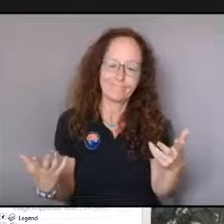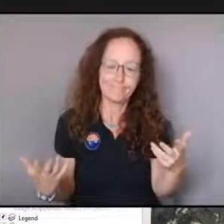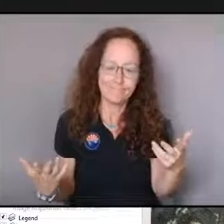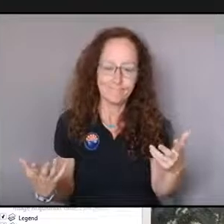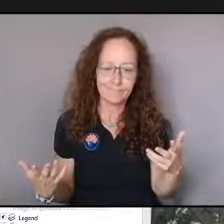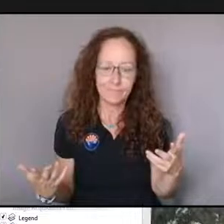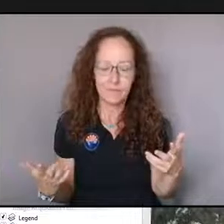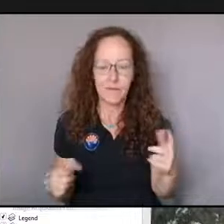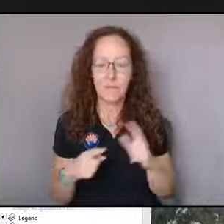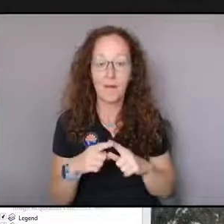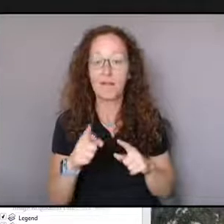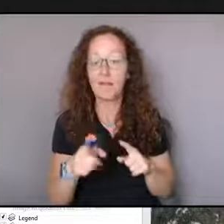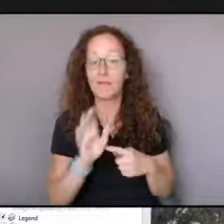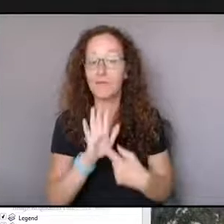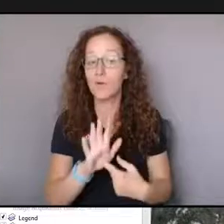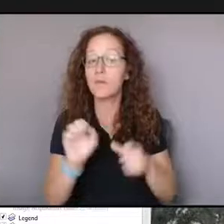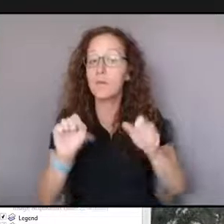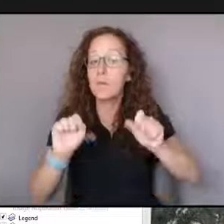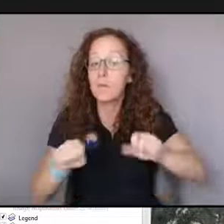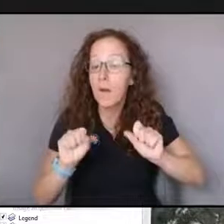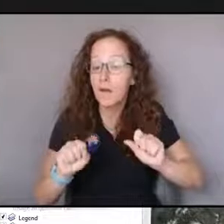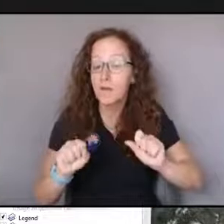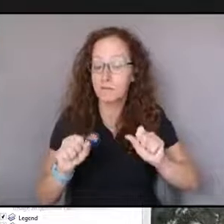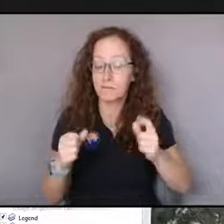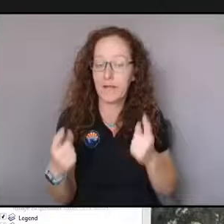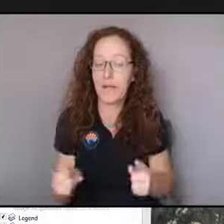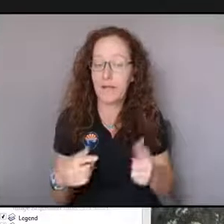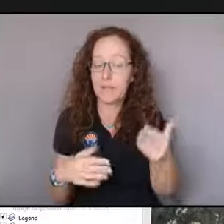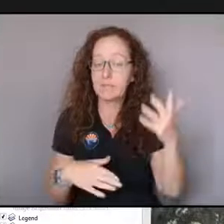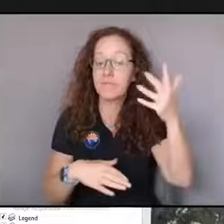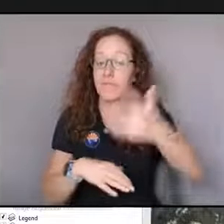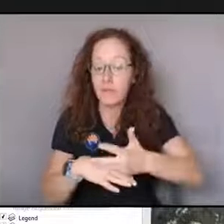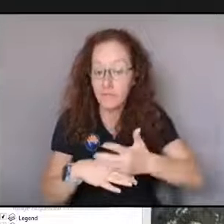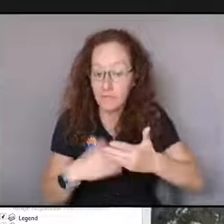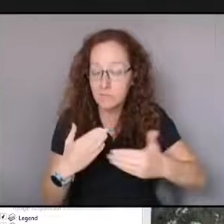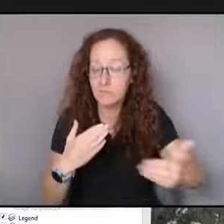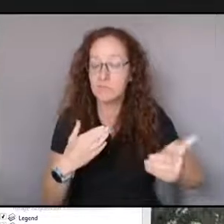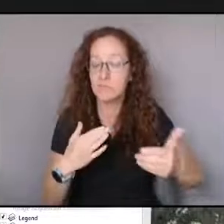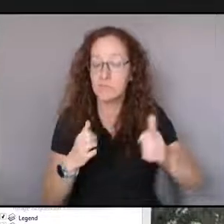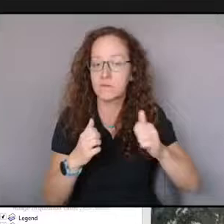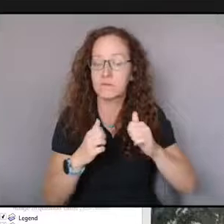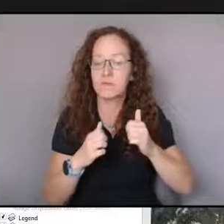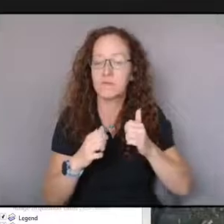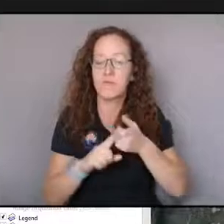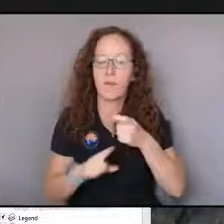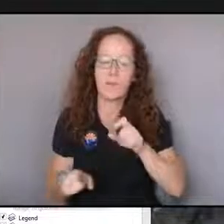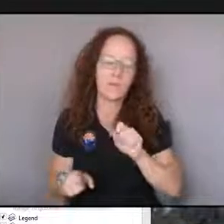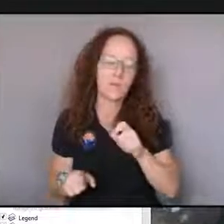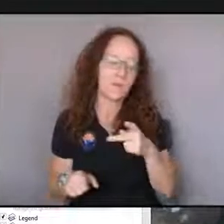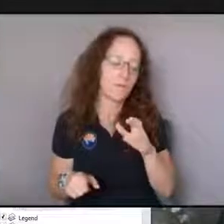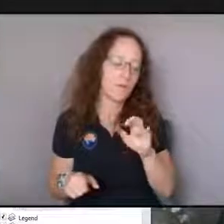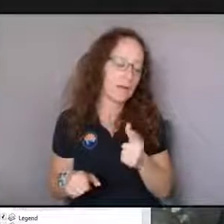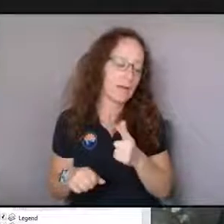THIS GIVES YOU THE IDEA OF POTENTIAL OVER THE NEXT FIVE